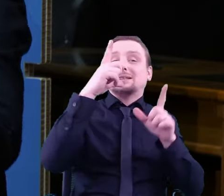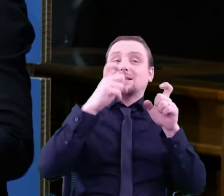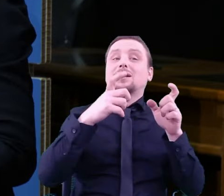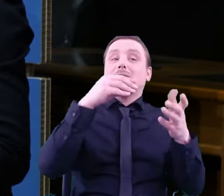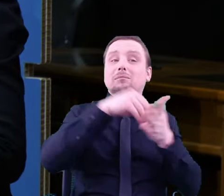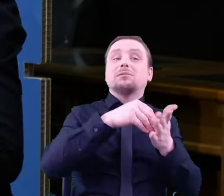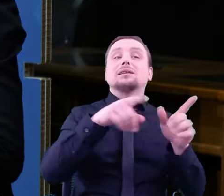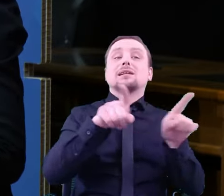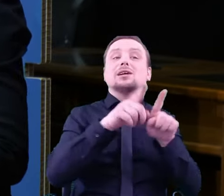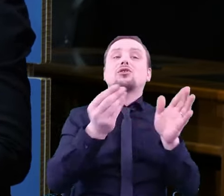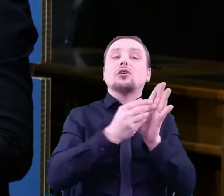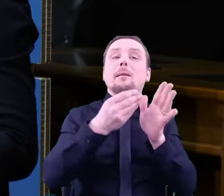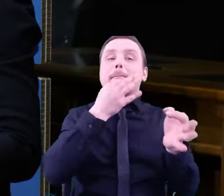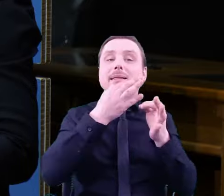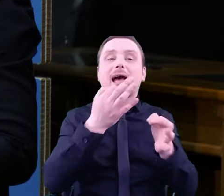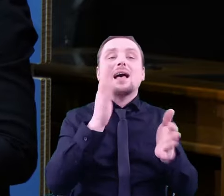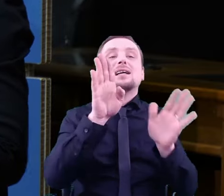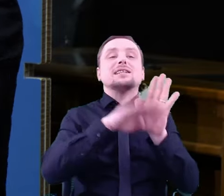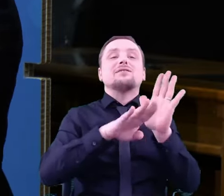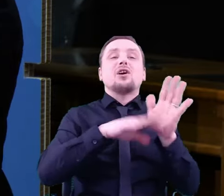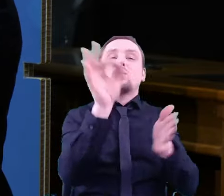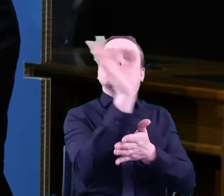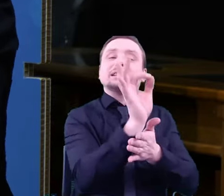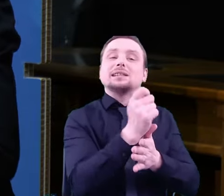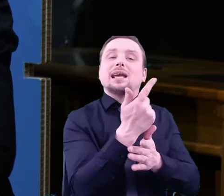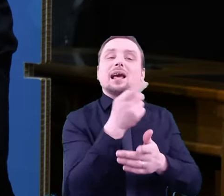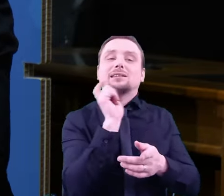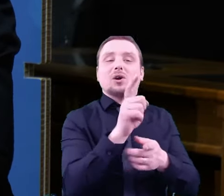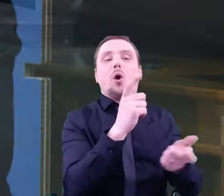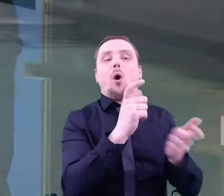generating an image from an ordinary sketch can be completed in just a few seconds.